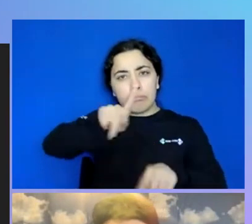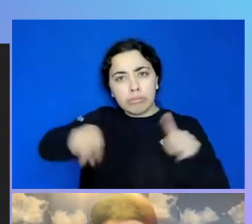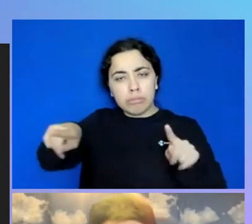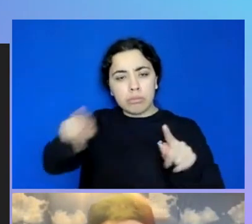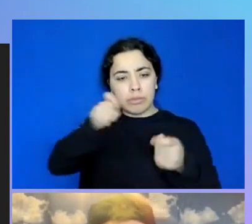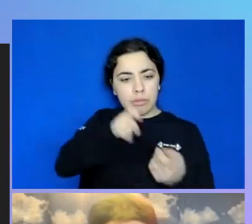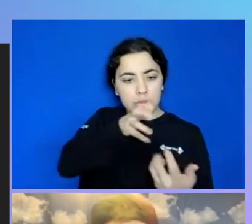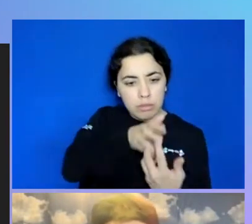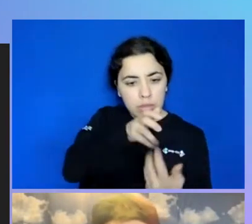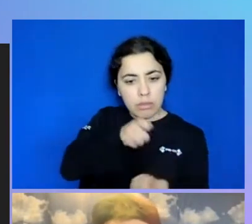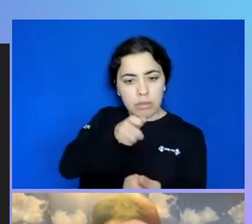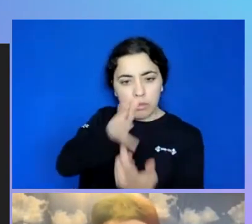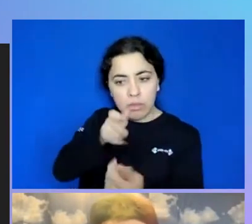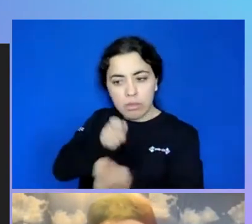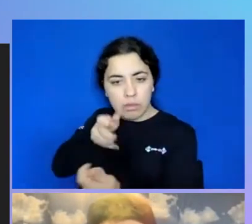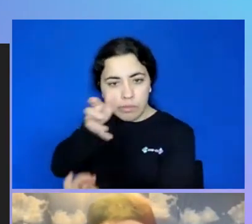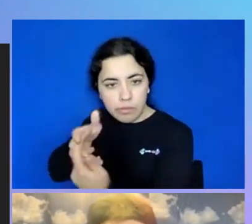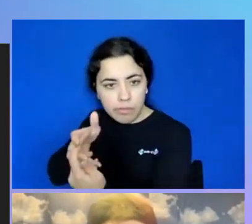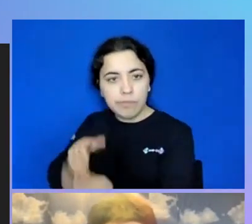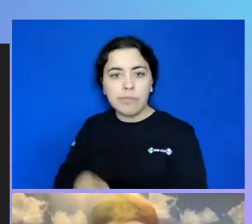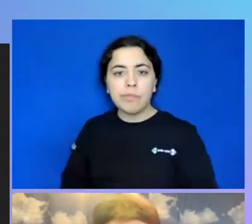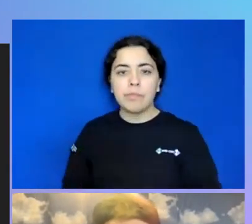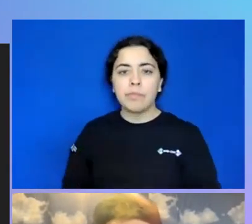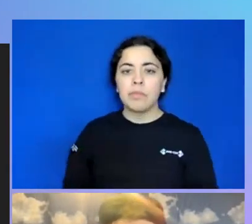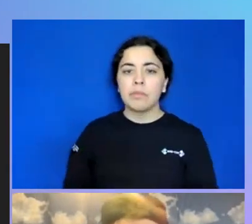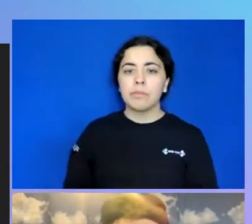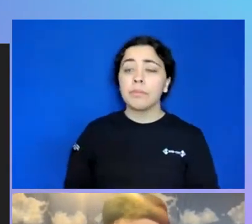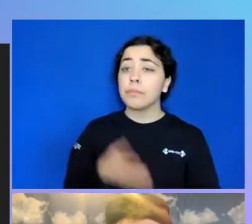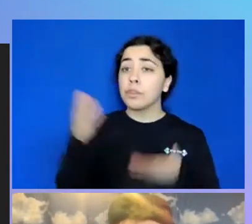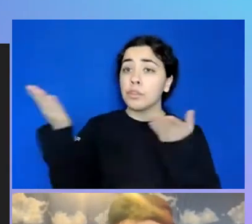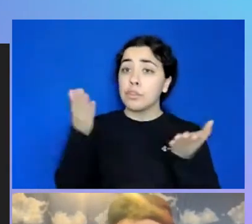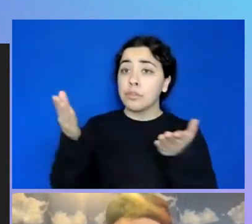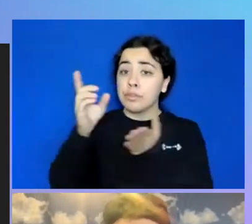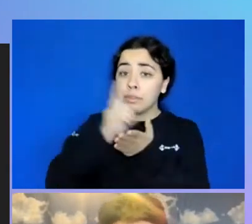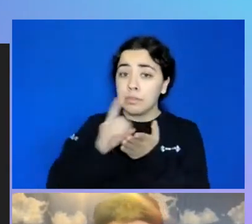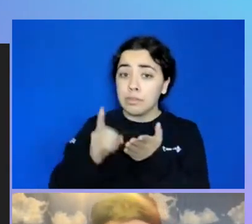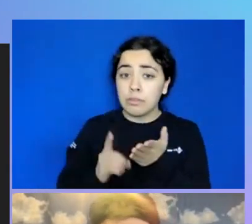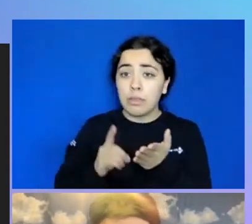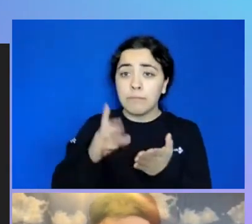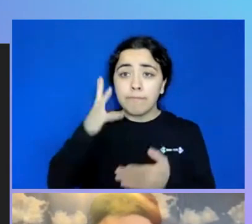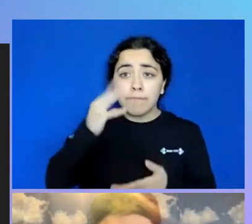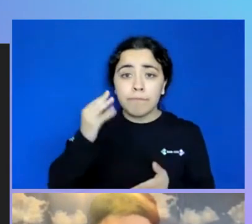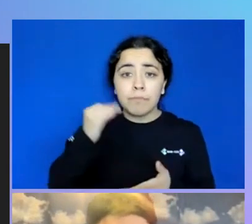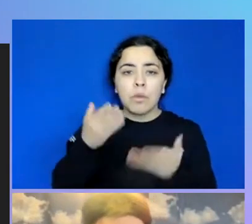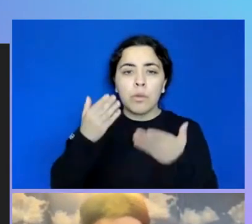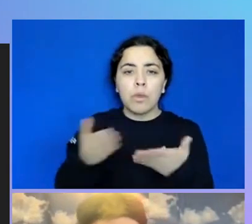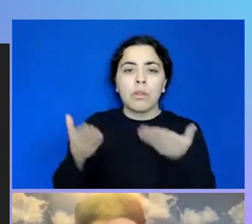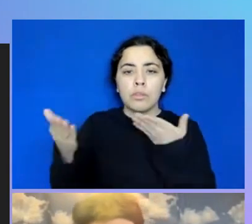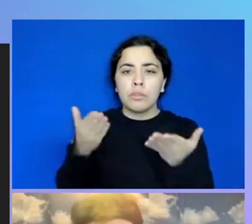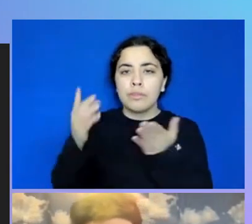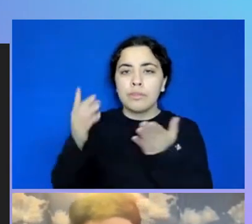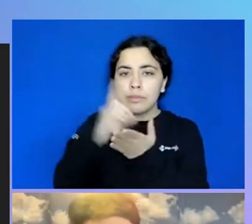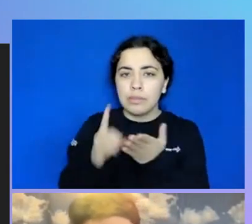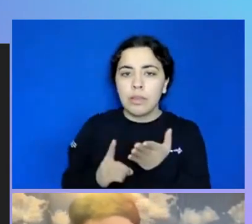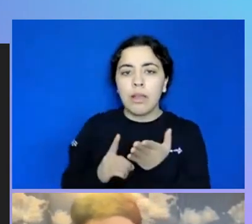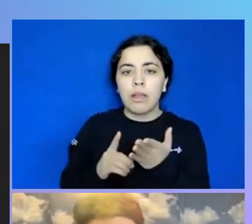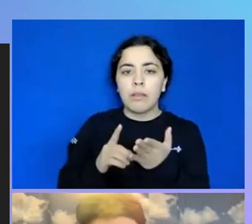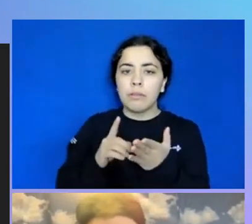employee experience. Uh you can invest in product, service